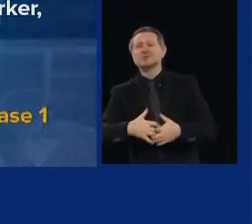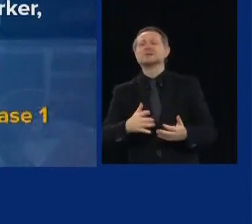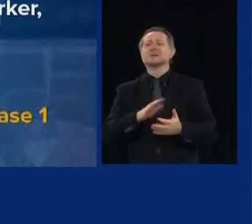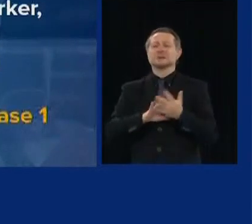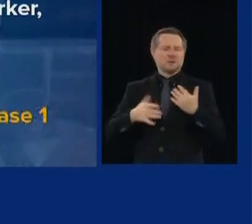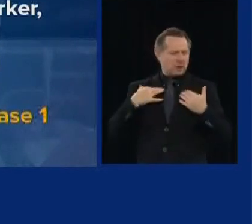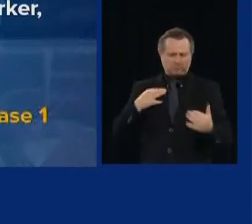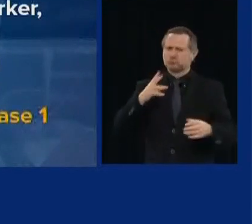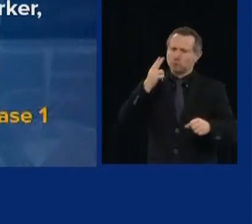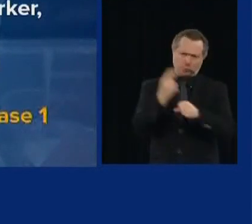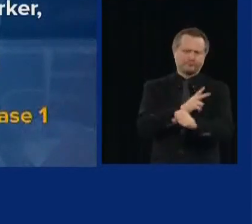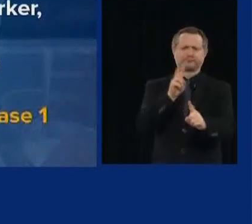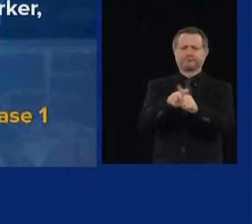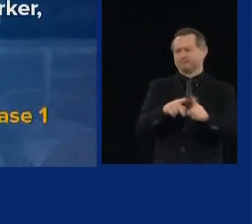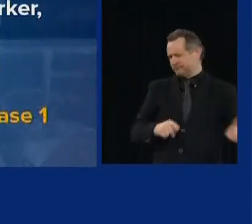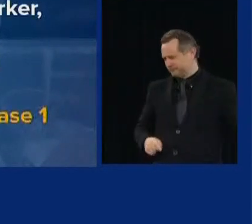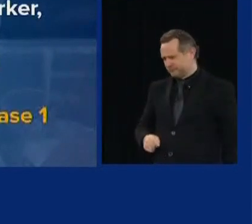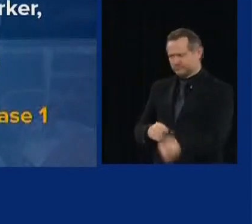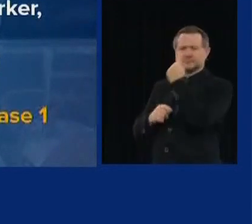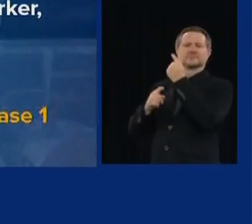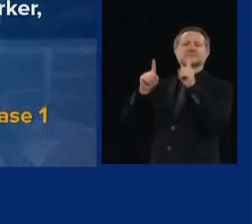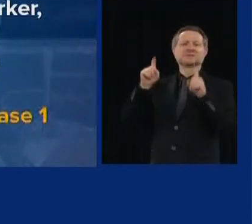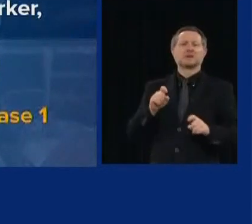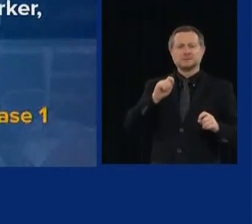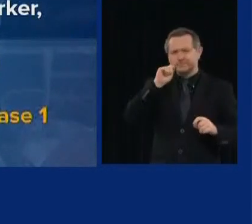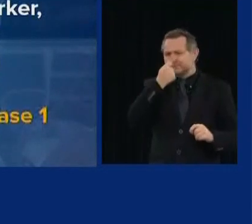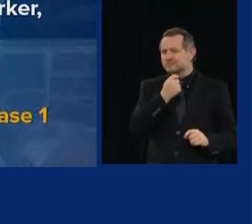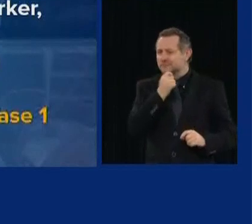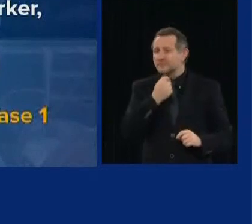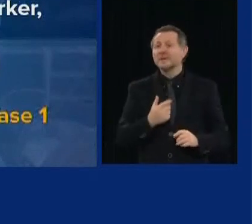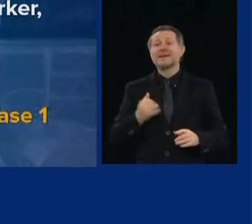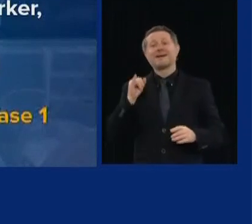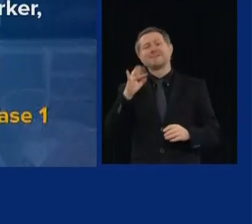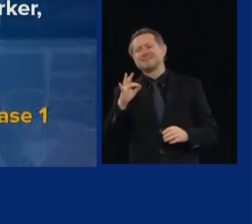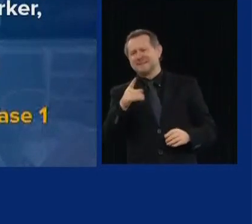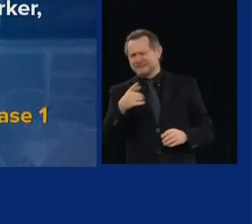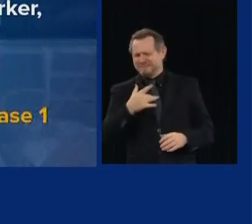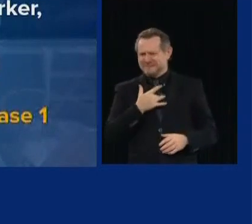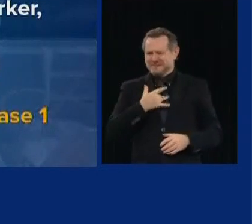PHASE 1, CONSTRUCTION. MANUFACTURING, CURBSIDE RETAIL.